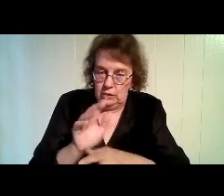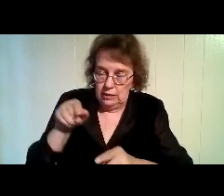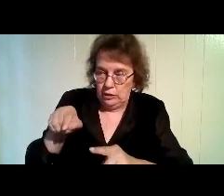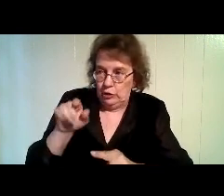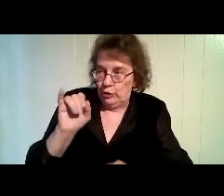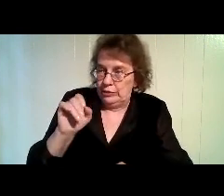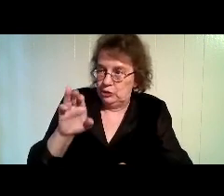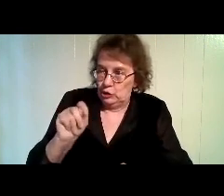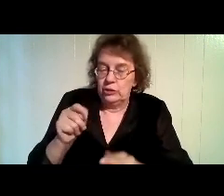then in the media section.